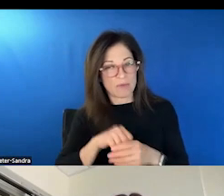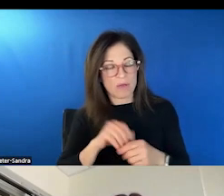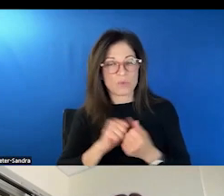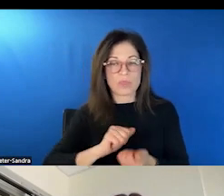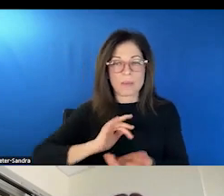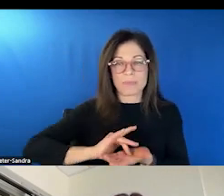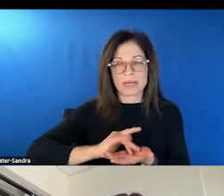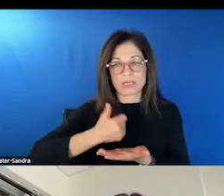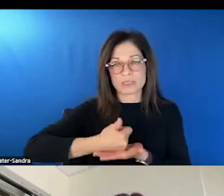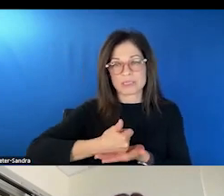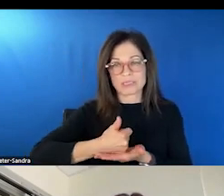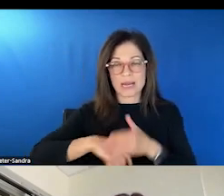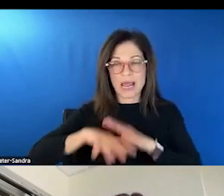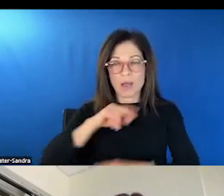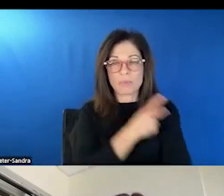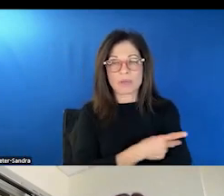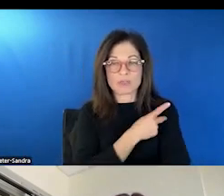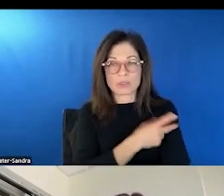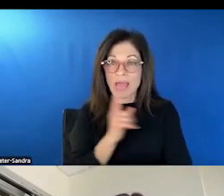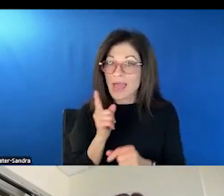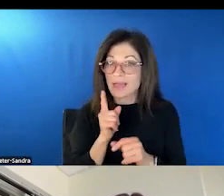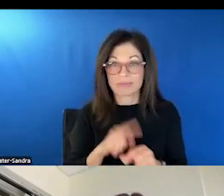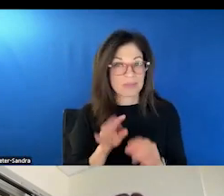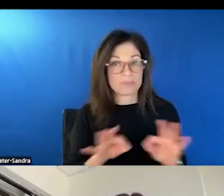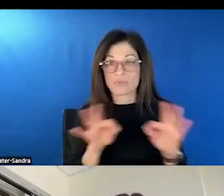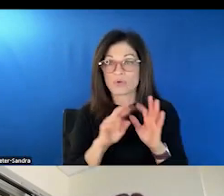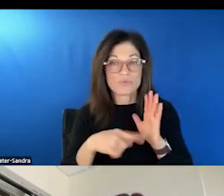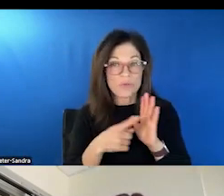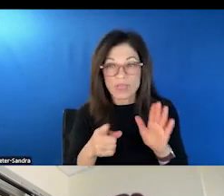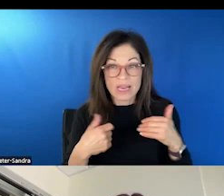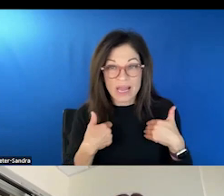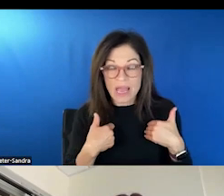TREATMENT AND THE ROLE THEY CAN PLAY IN ADDRESSING HEALTH NEEDS